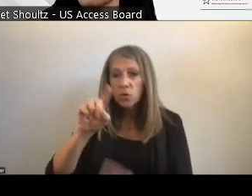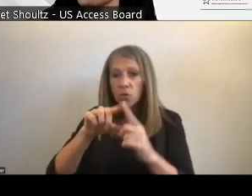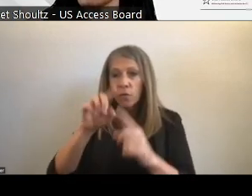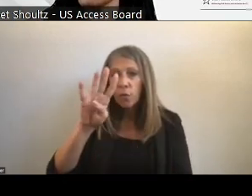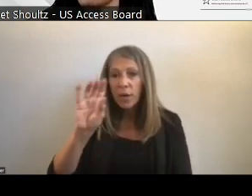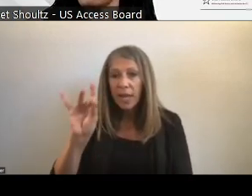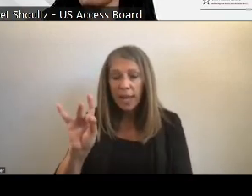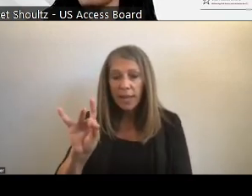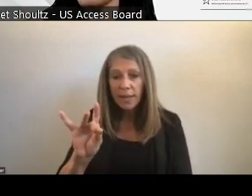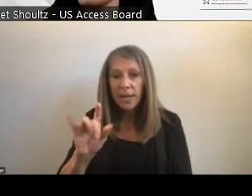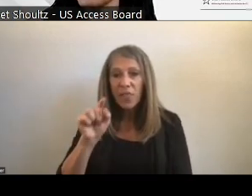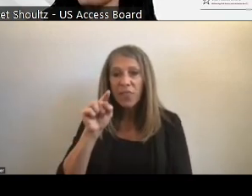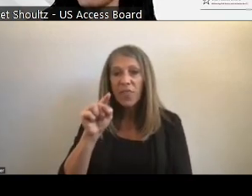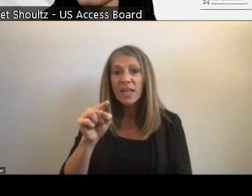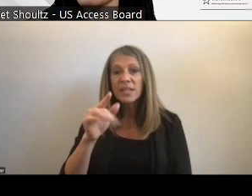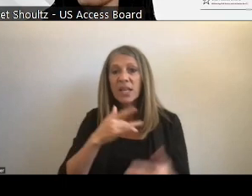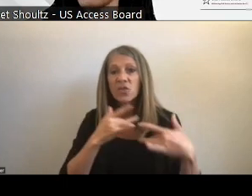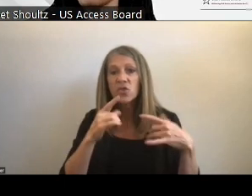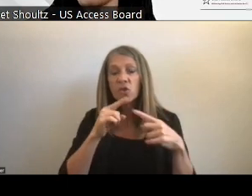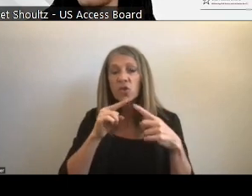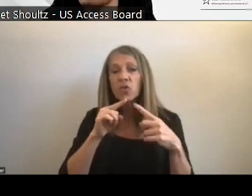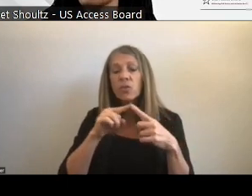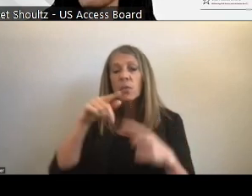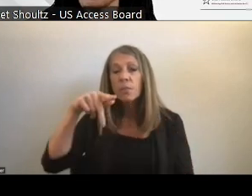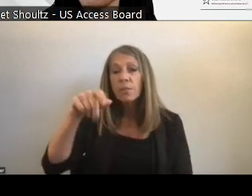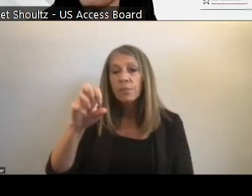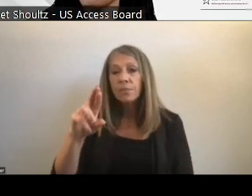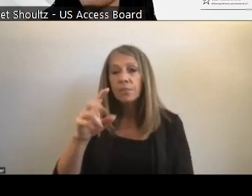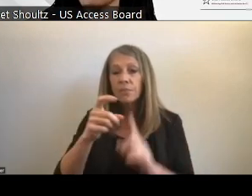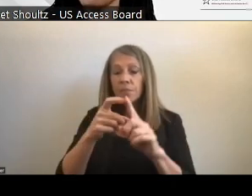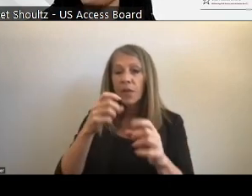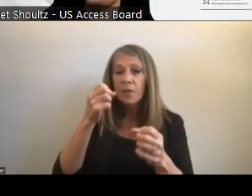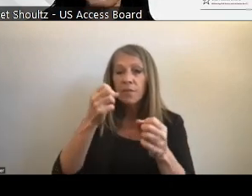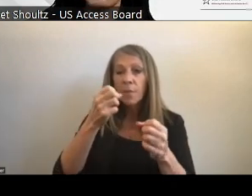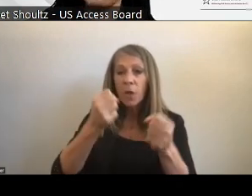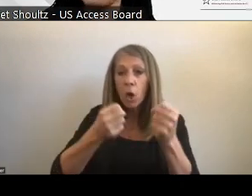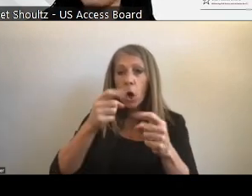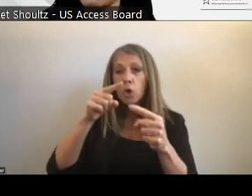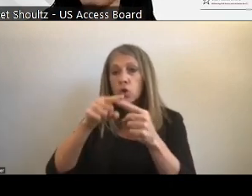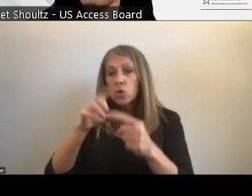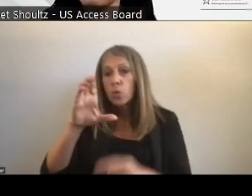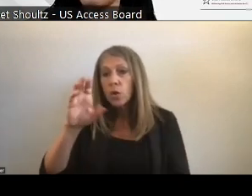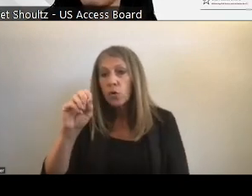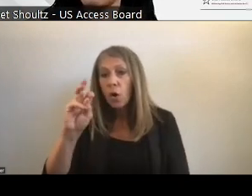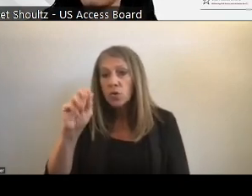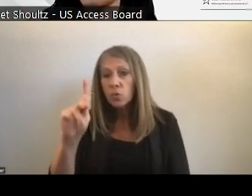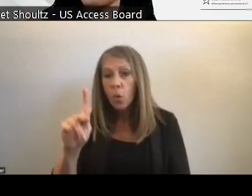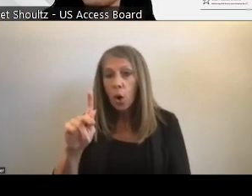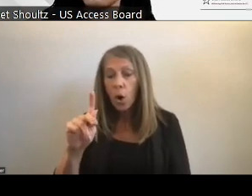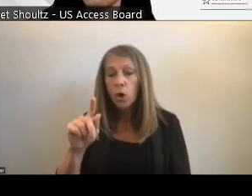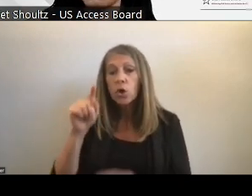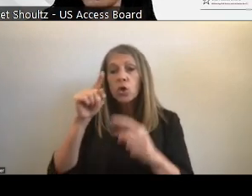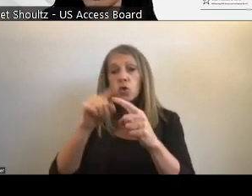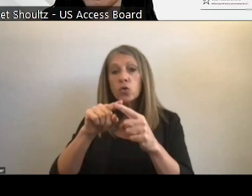the concern of the pedestrian access route from the vehicle to the crosswalk onto the curb ramp.